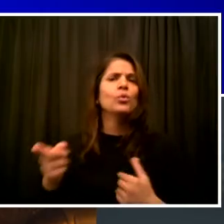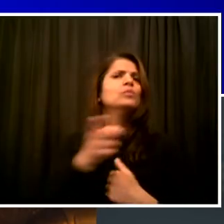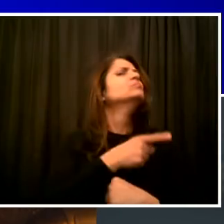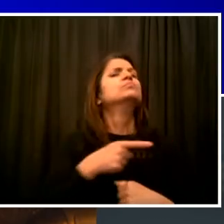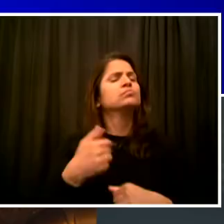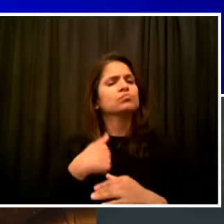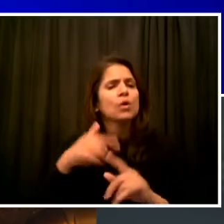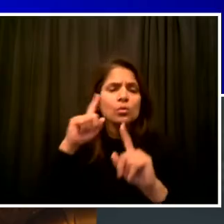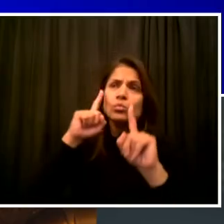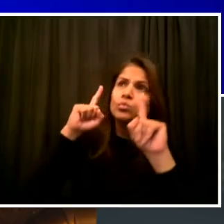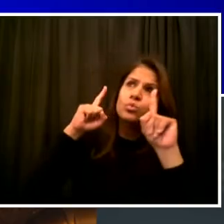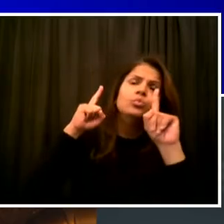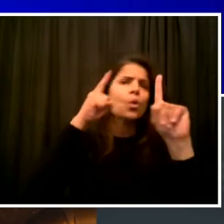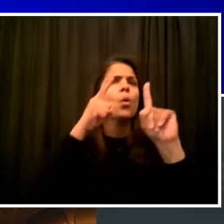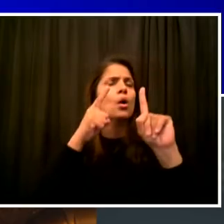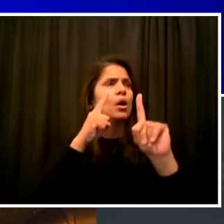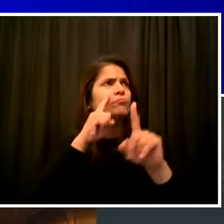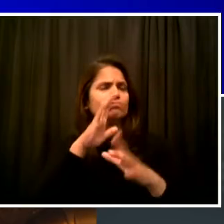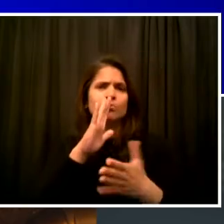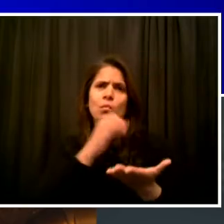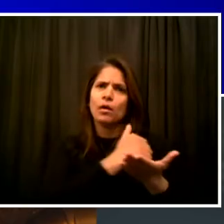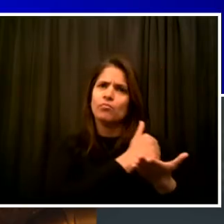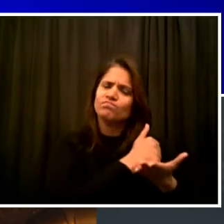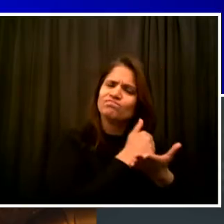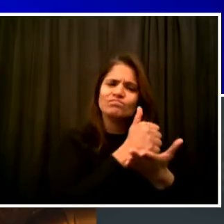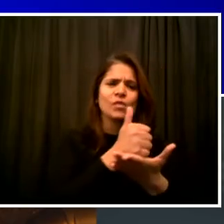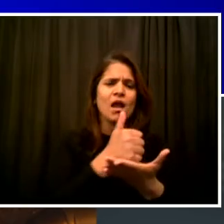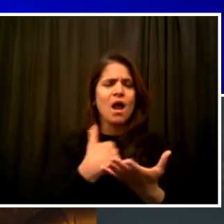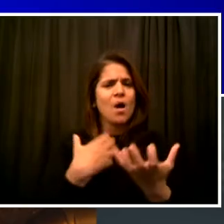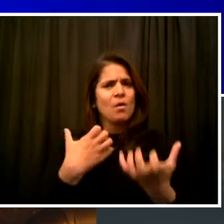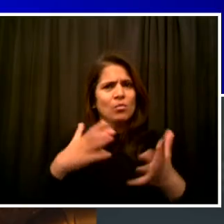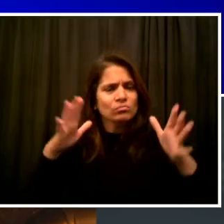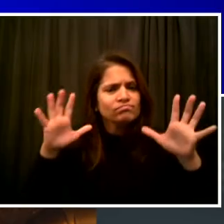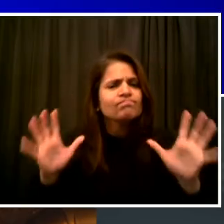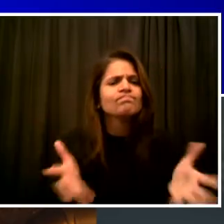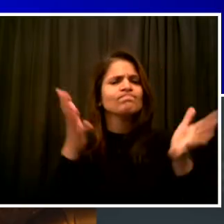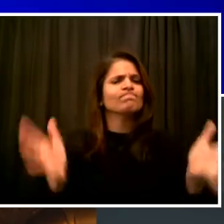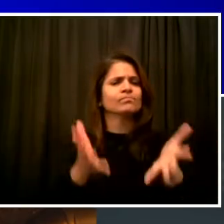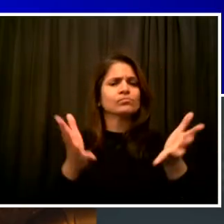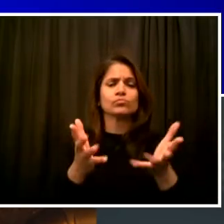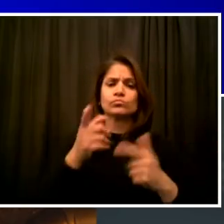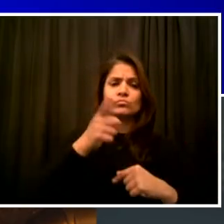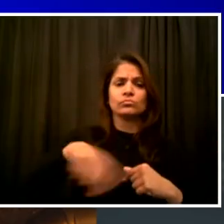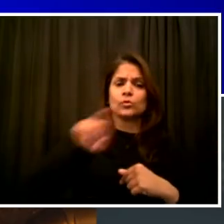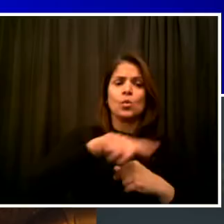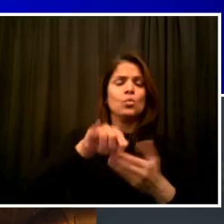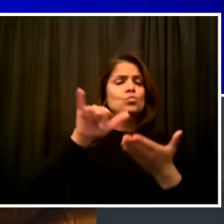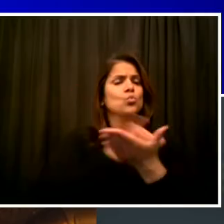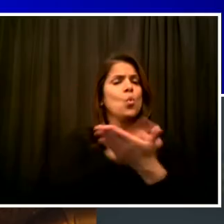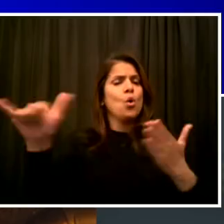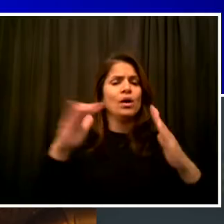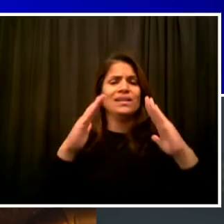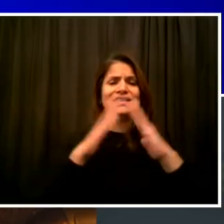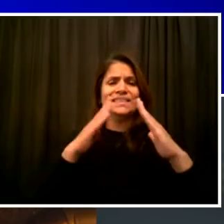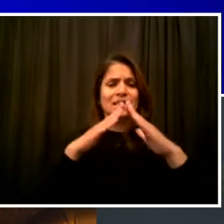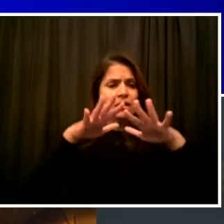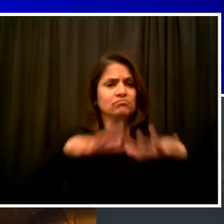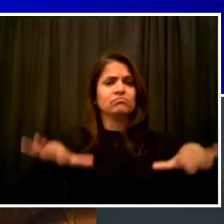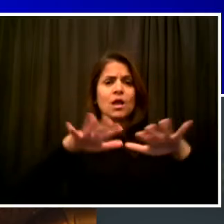SMALL BUSISSNEES, HELPING NEW YORK CITY TO BRING BACK THE SMALL BUSINESSES THAT ARE PART OF OUR HEART AND SOUL. SO IT WAS A VERY